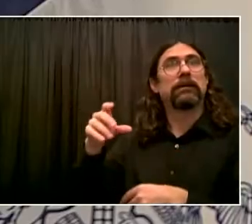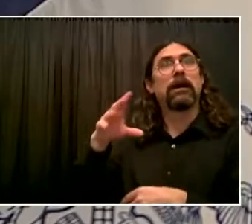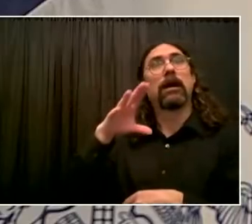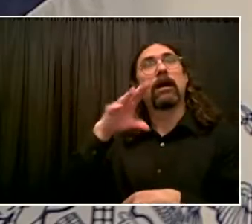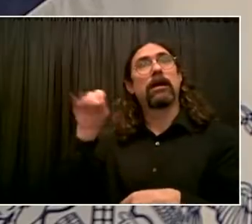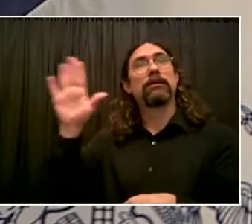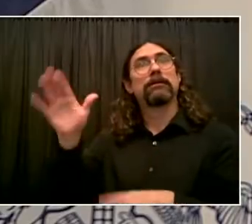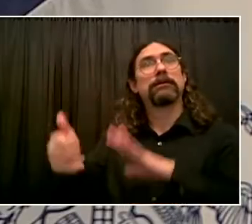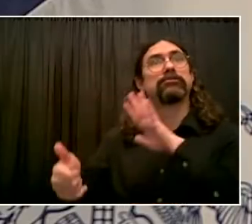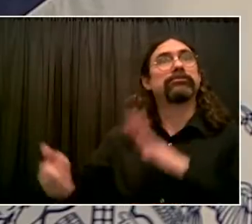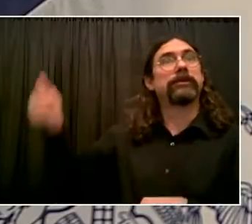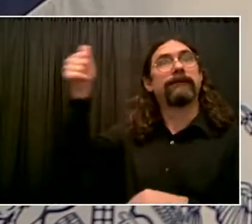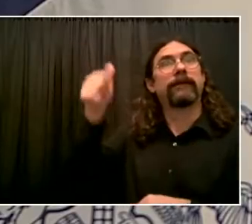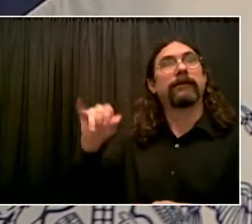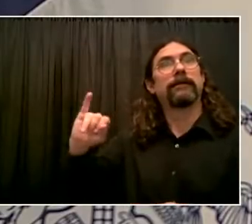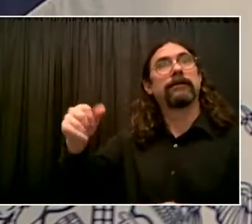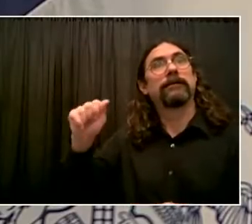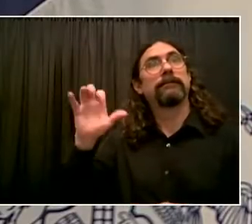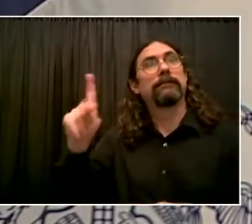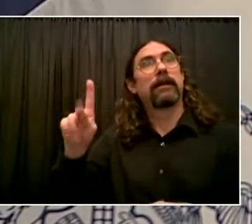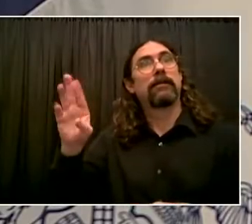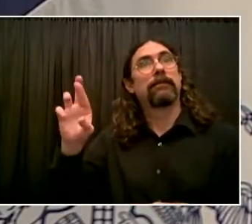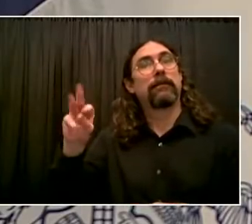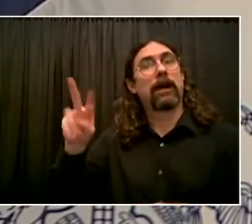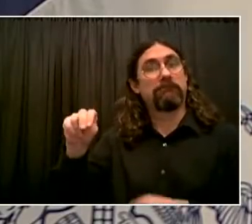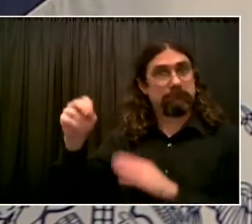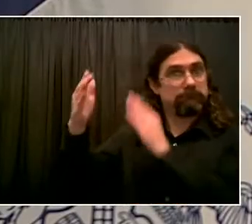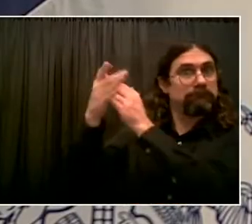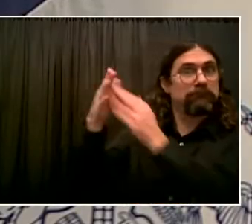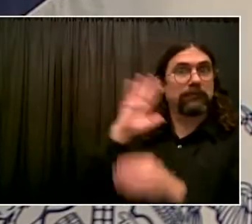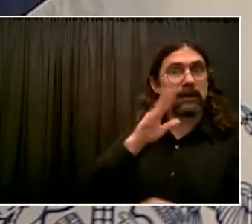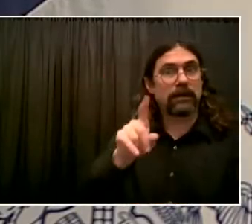CEO JACK BROWN?